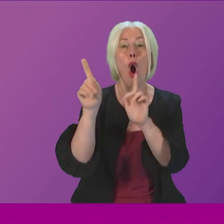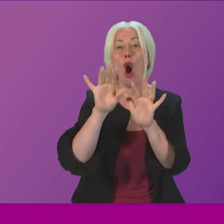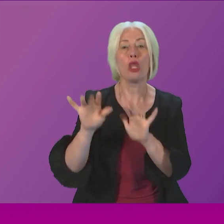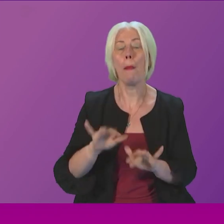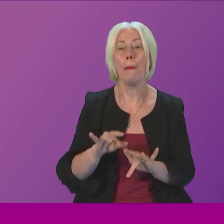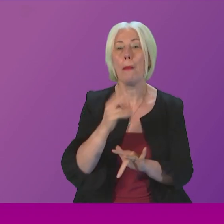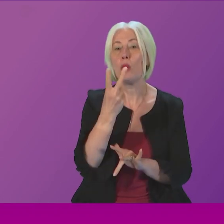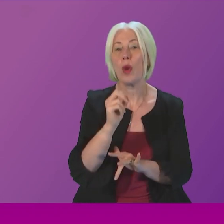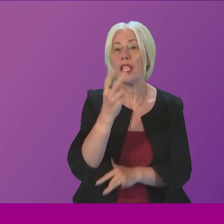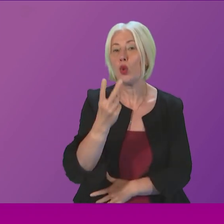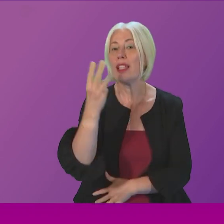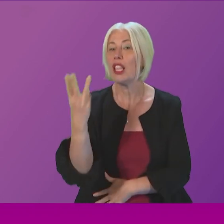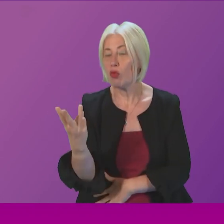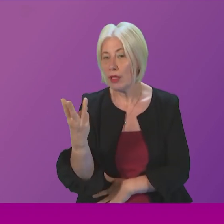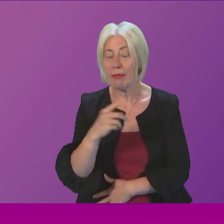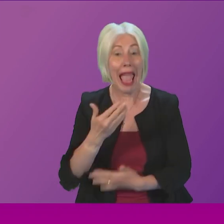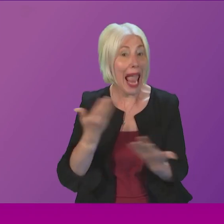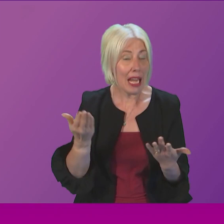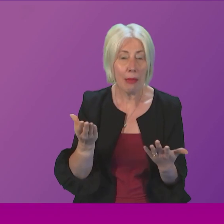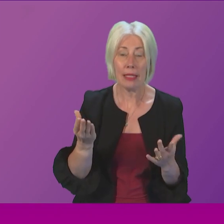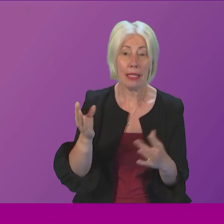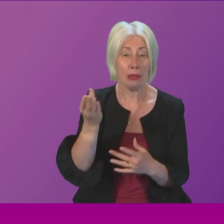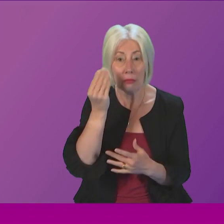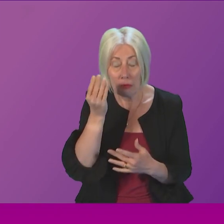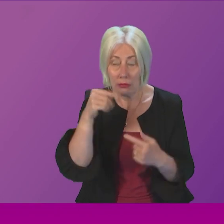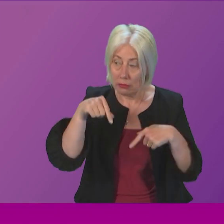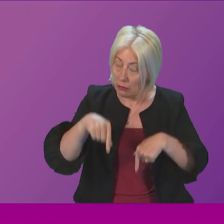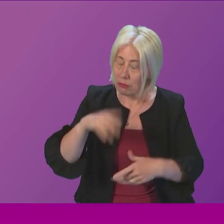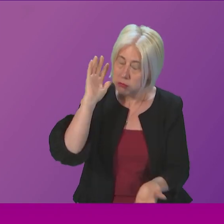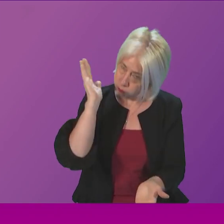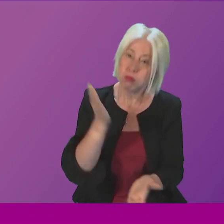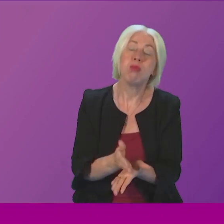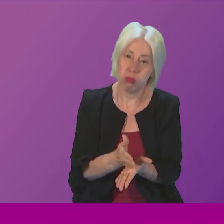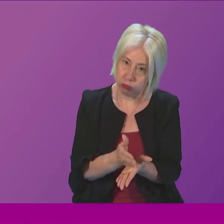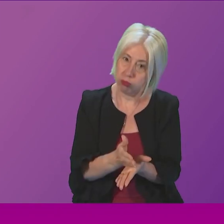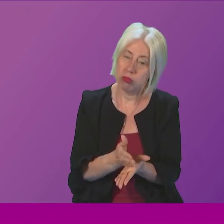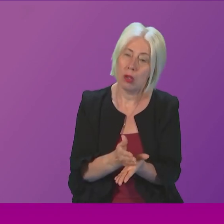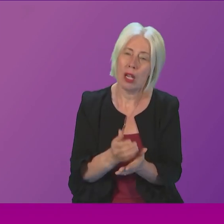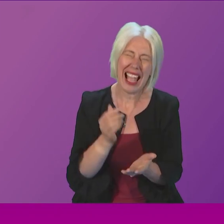anybody who is listening should be absolutely assured that we have a cast-iron guarantee